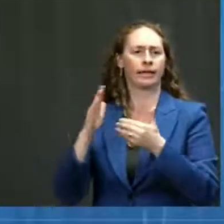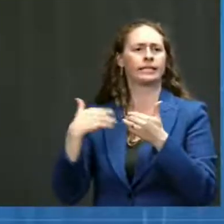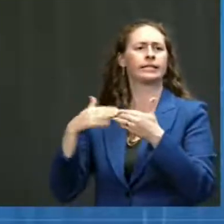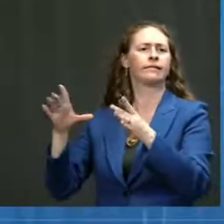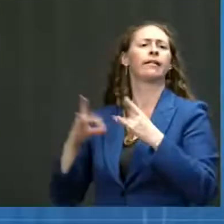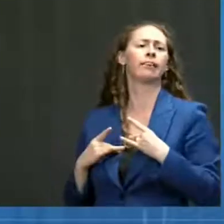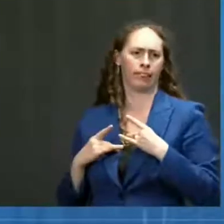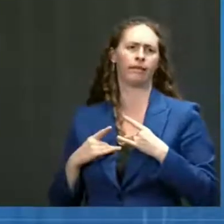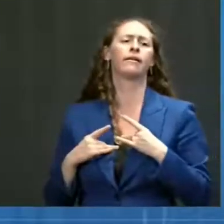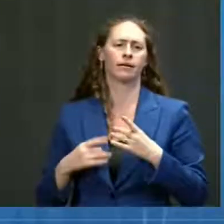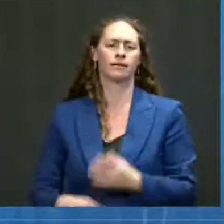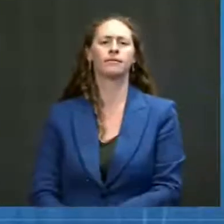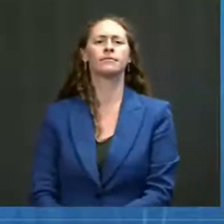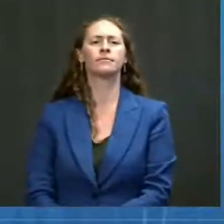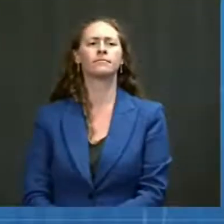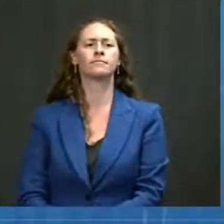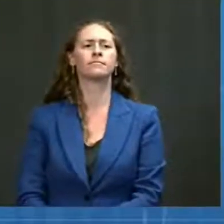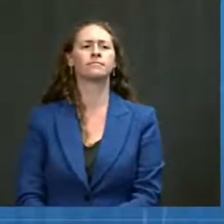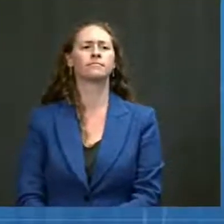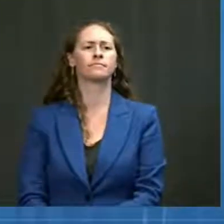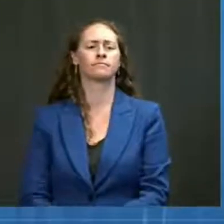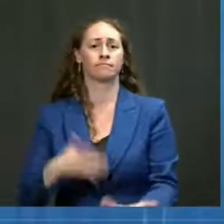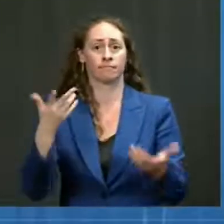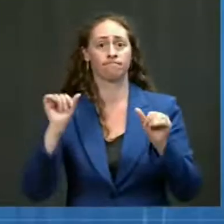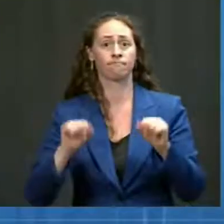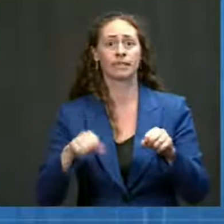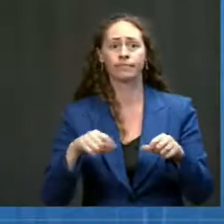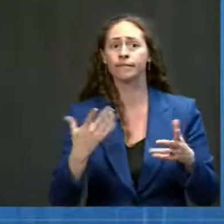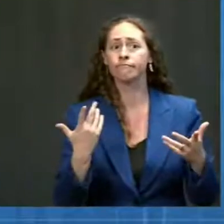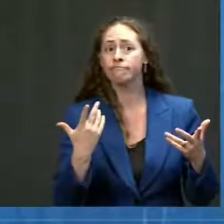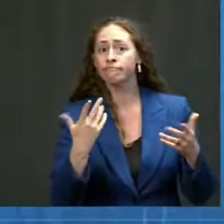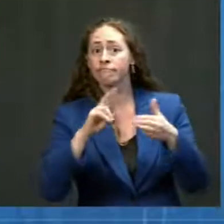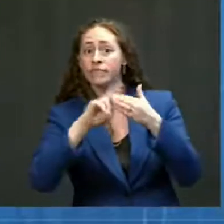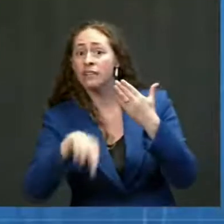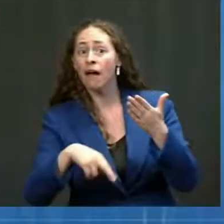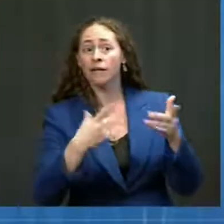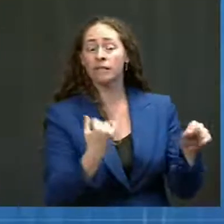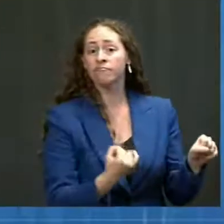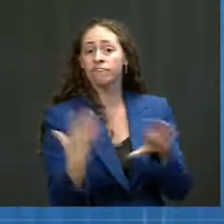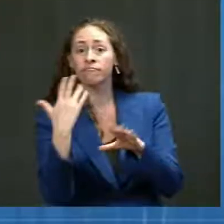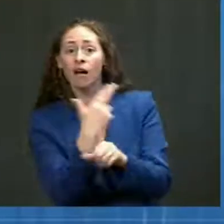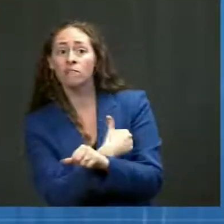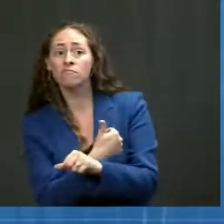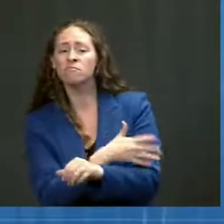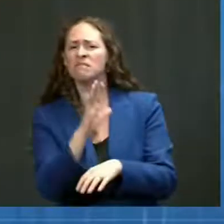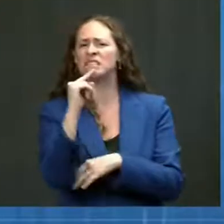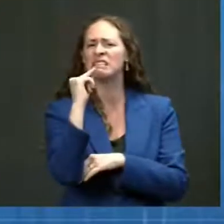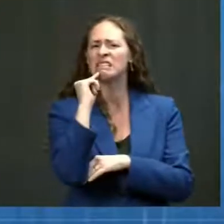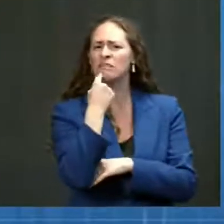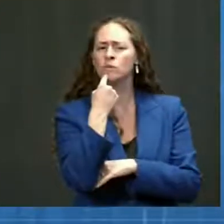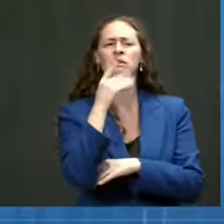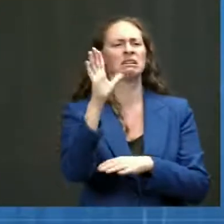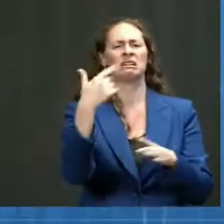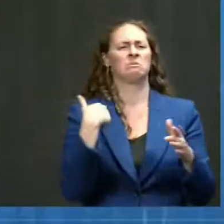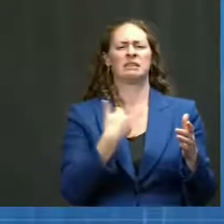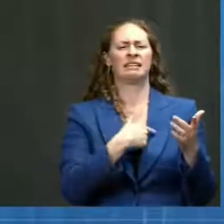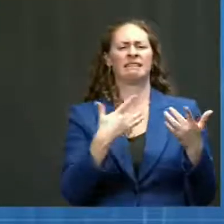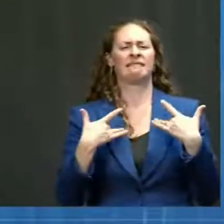PATTERN OF DECLINE WE ARE SEEING, WILL CONTINUE IN THE MONTHS AHEAD, WHICH COULD LEAD TO REDUCED PROTECTION AGAINST SEVERE DISEASE, HOSPITALIZATION